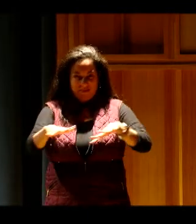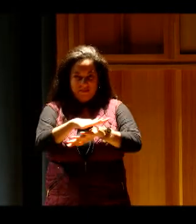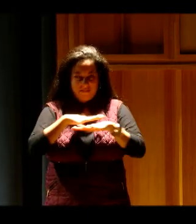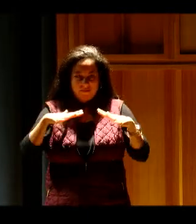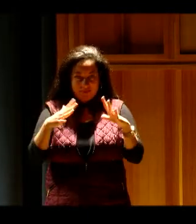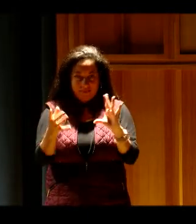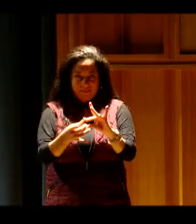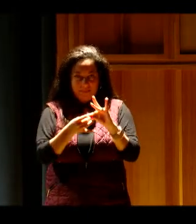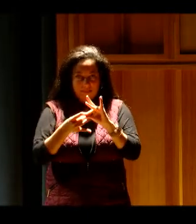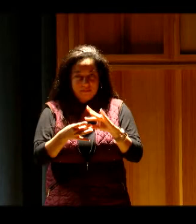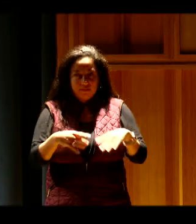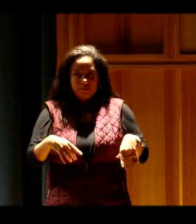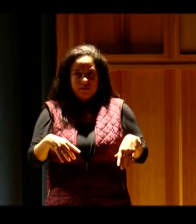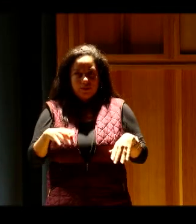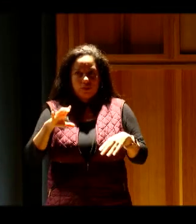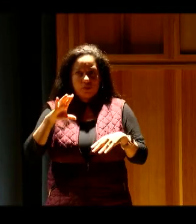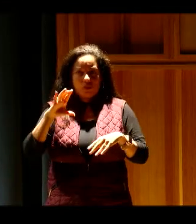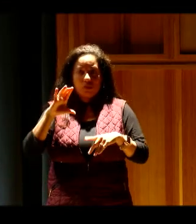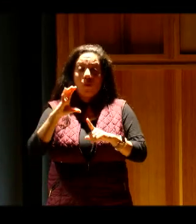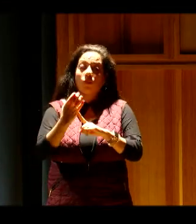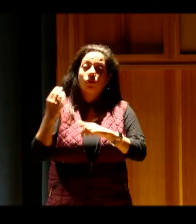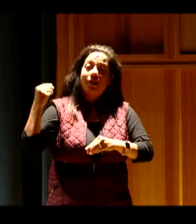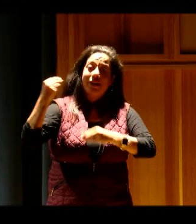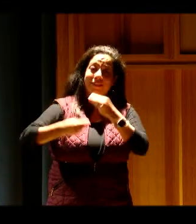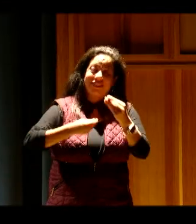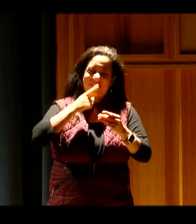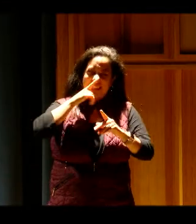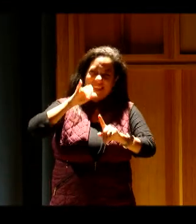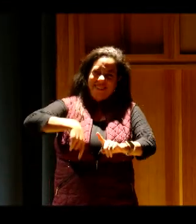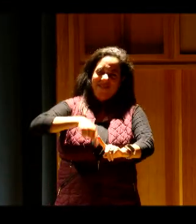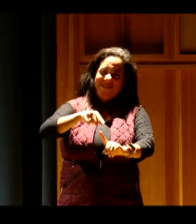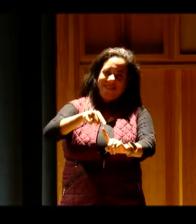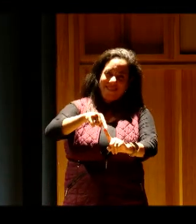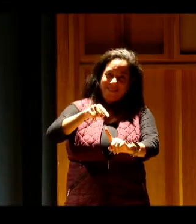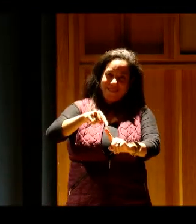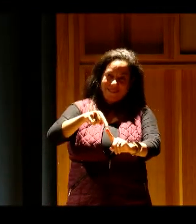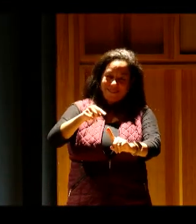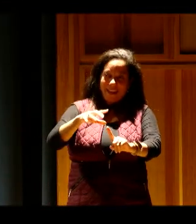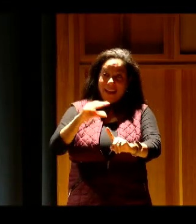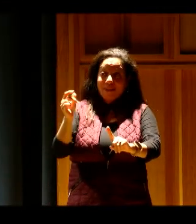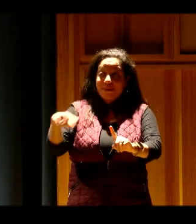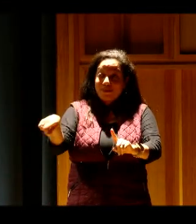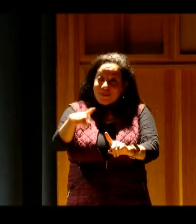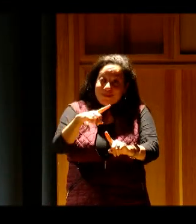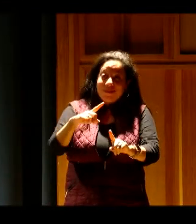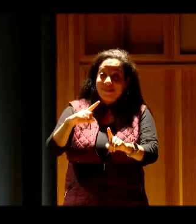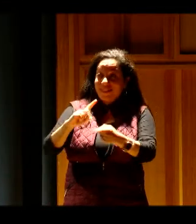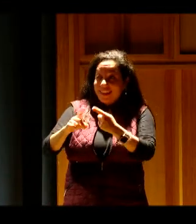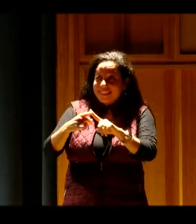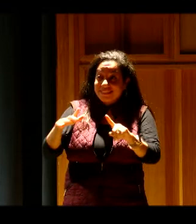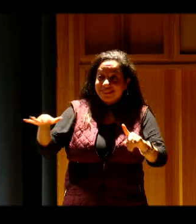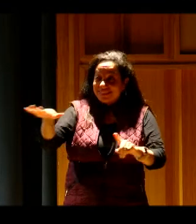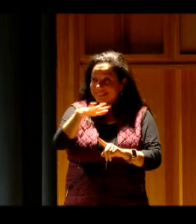Cultural heritage is where it's at, and you friends sitting here now,